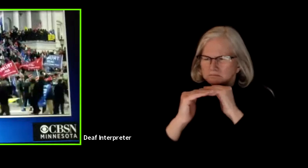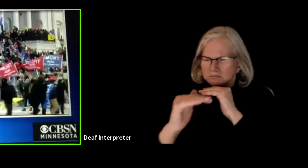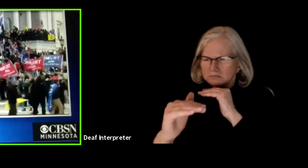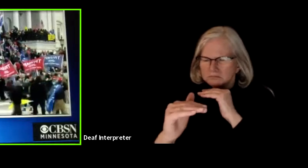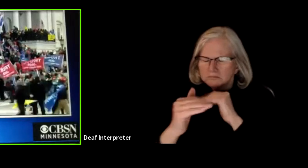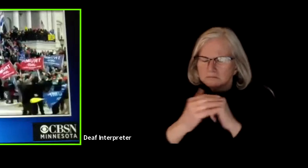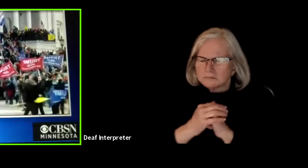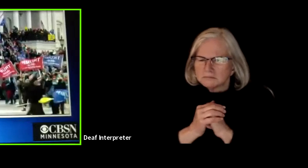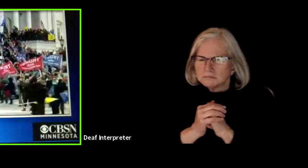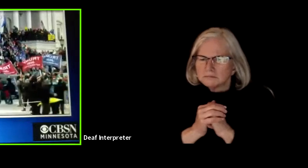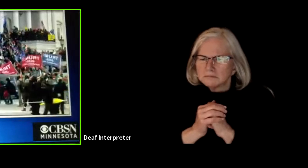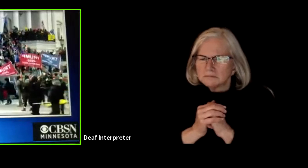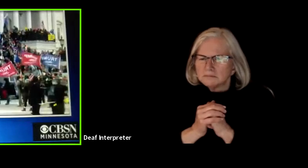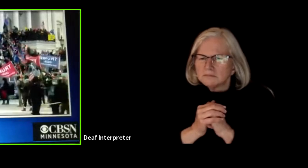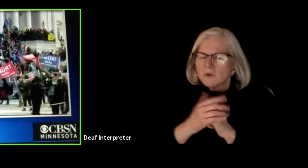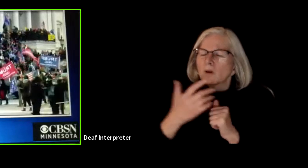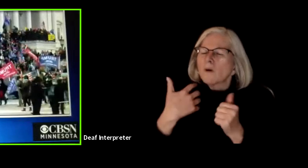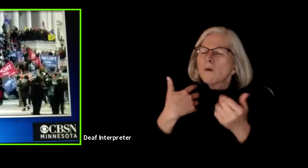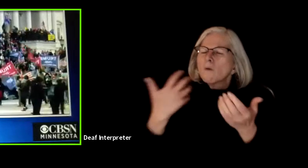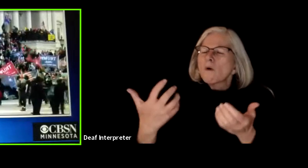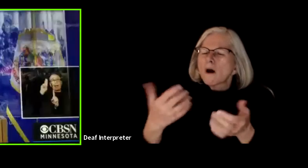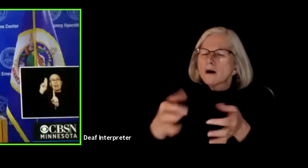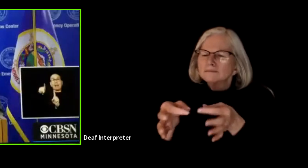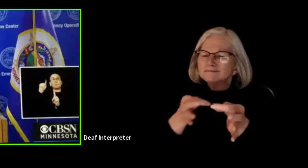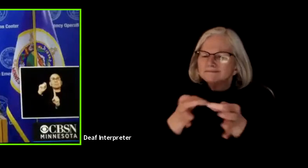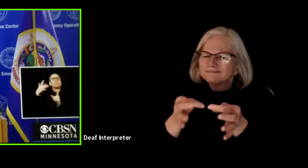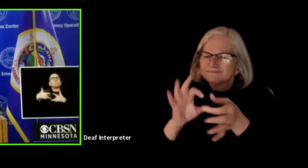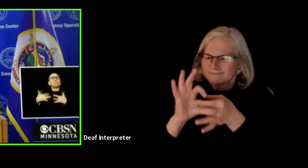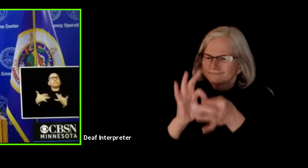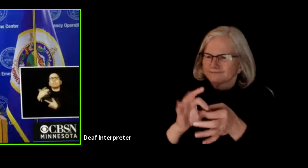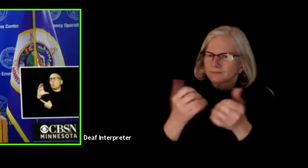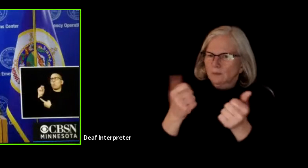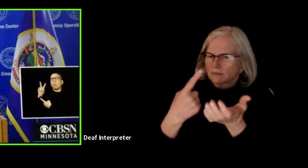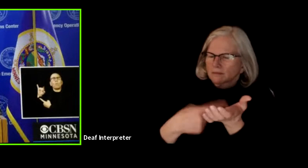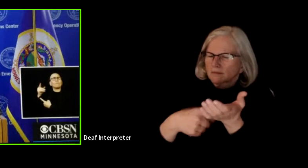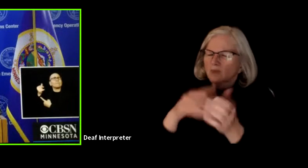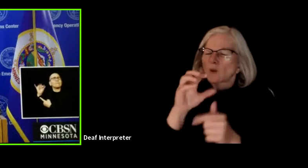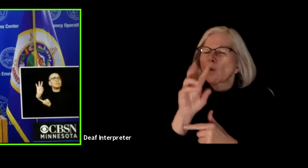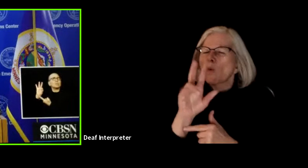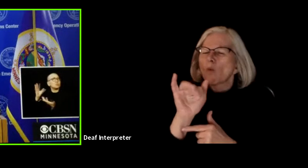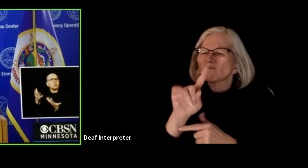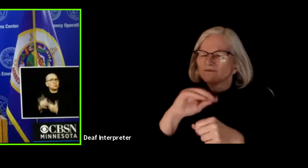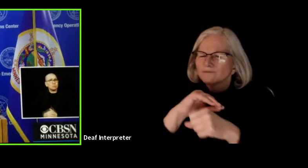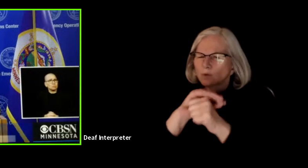WHERE WE'RE AT WITH COVID-19. I DO WANT TO ACKNOWLEDGE, I HAD ASKED SOME